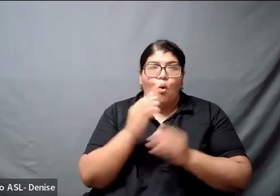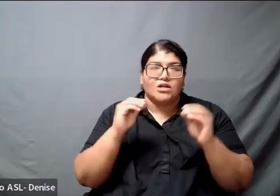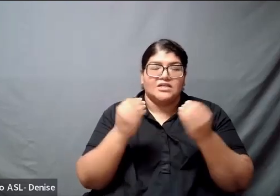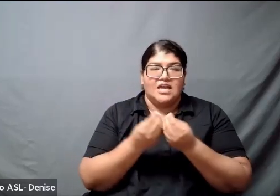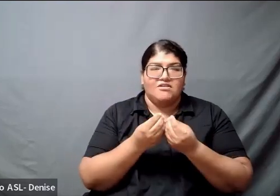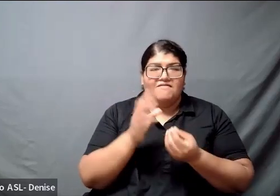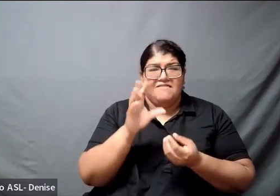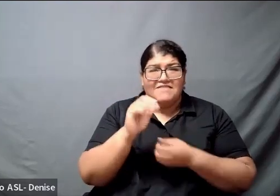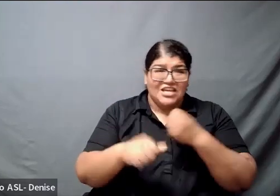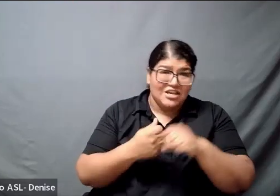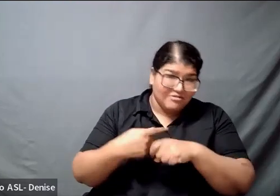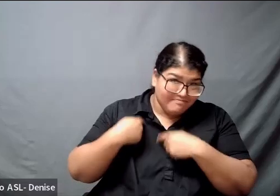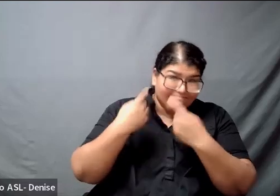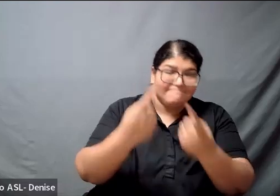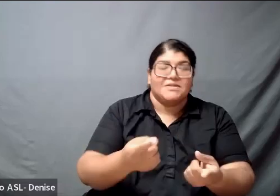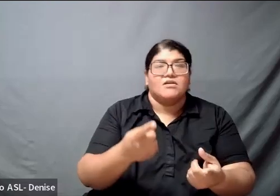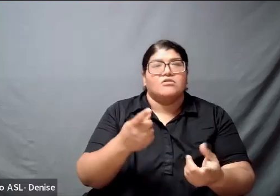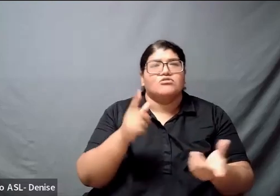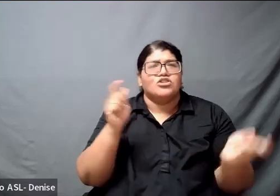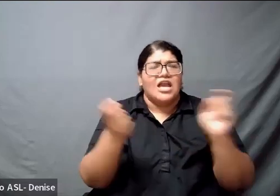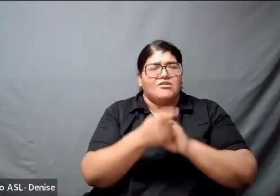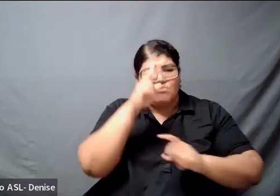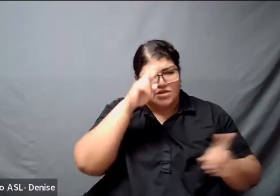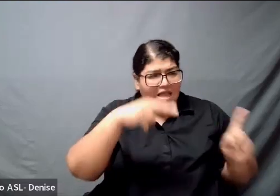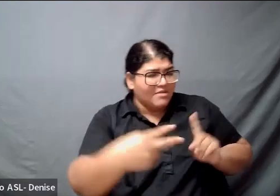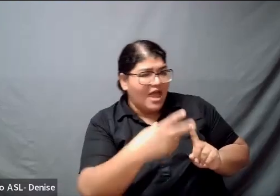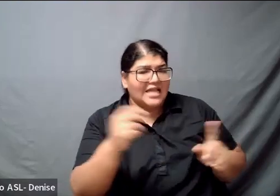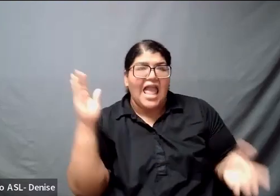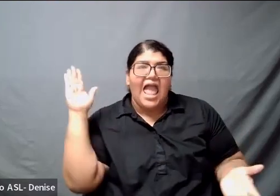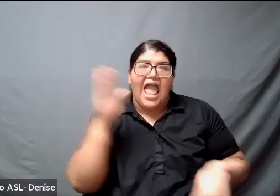perceptions of fat and ending size discrimination. We do that through education,